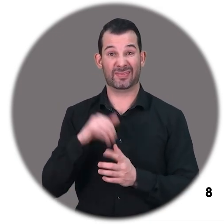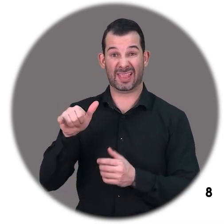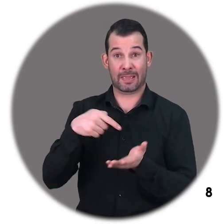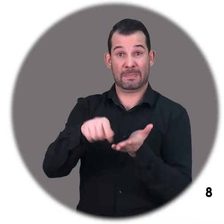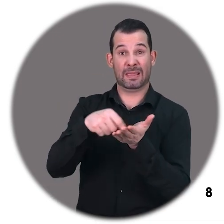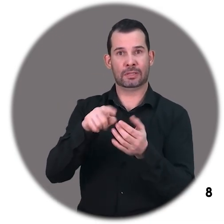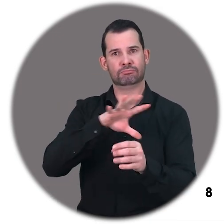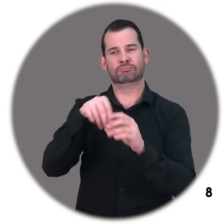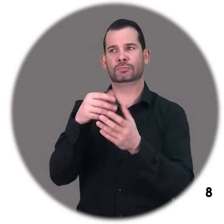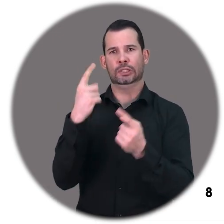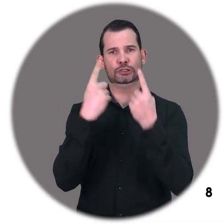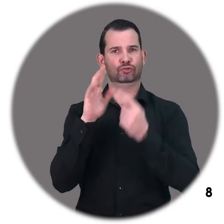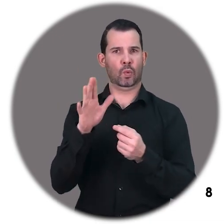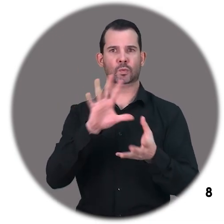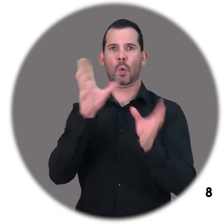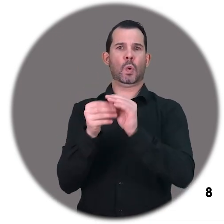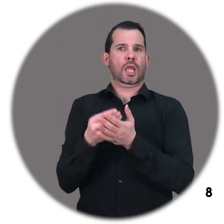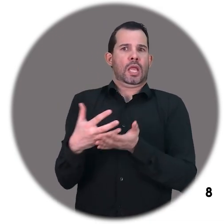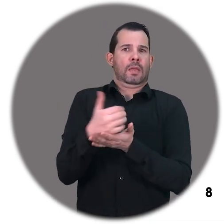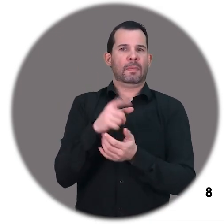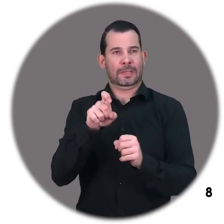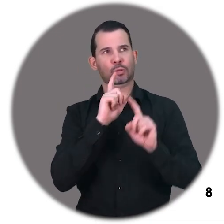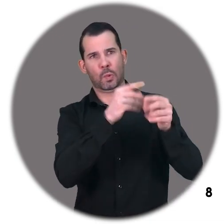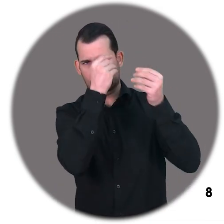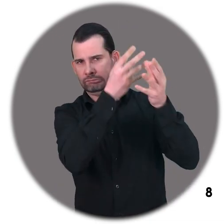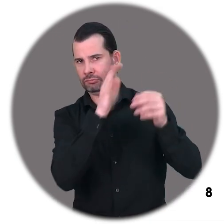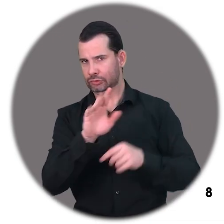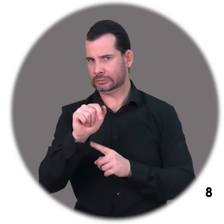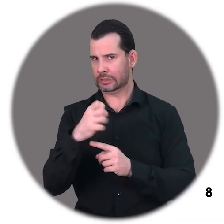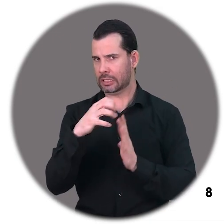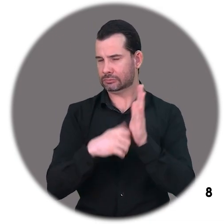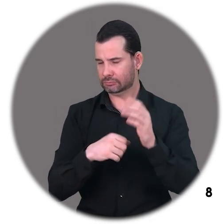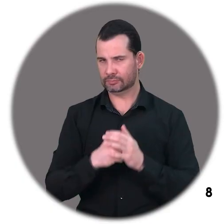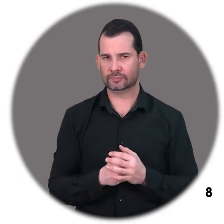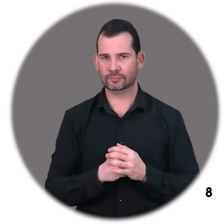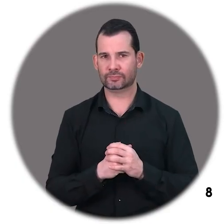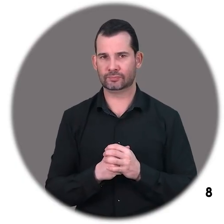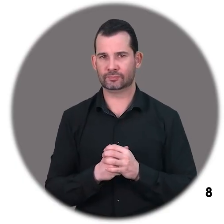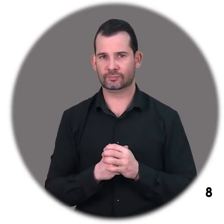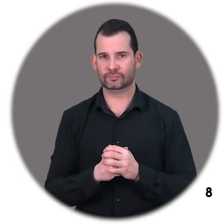These payments are part of your total income, and you must report them on your taxes.